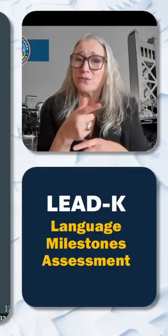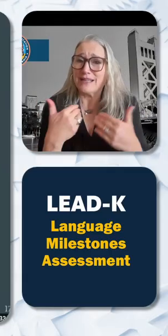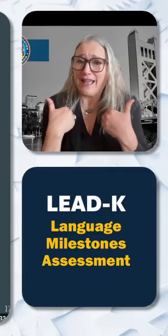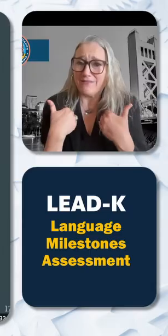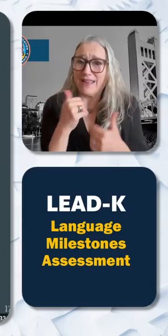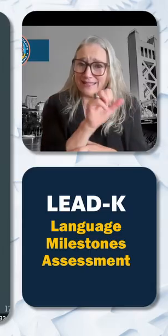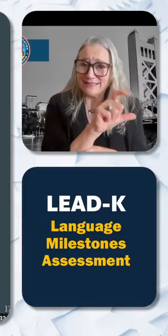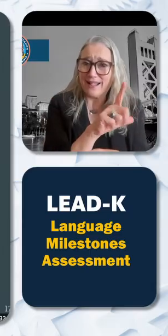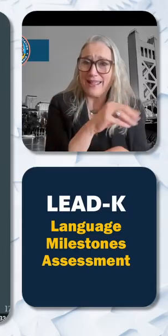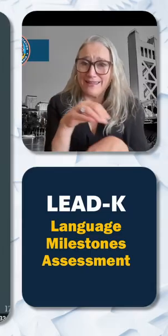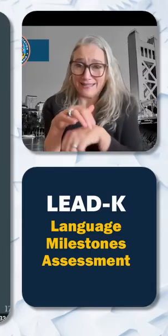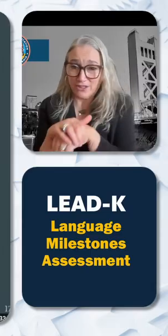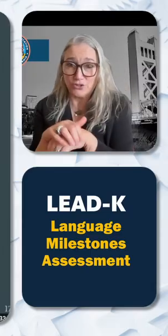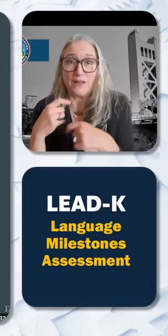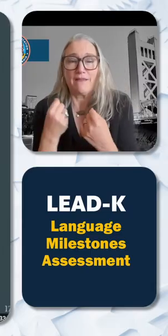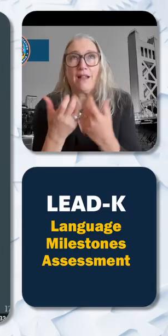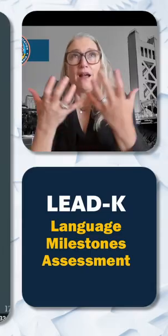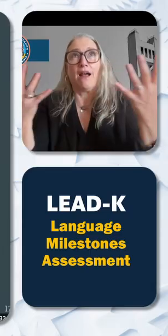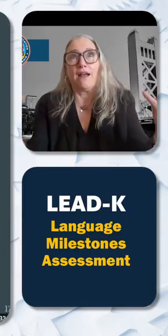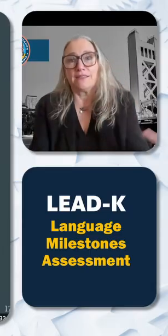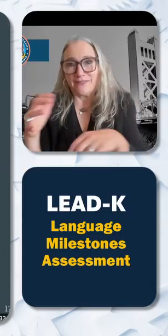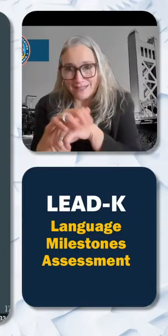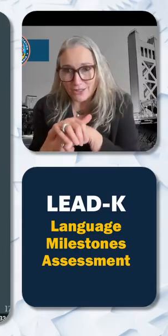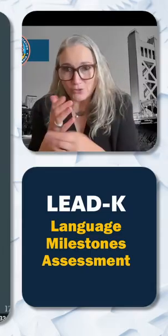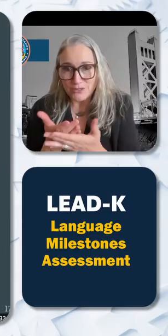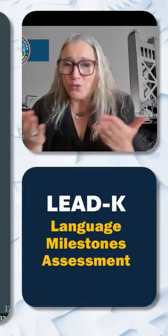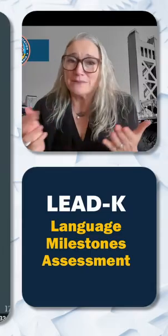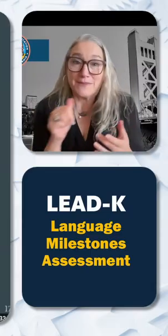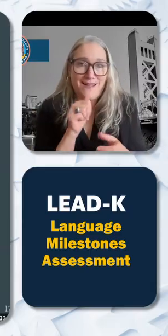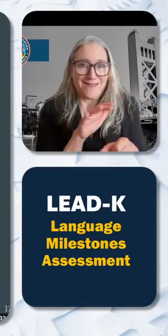and how a child acquires language. We have this for both ASL and English.